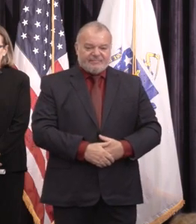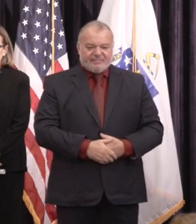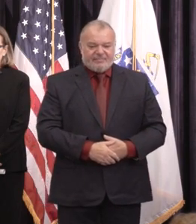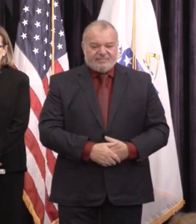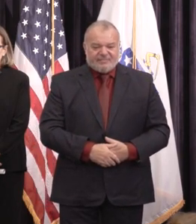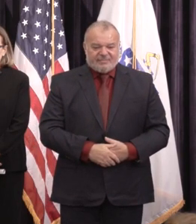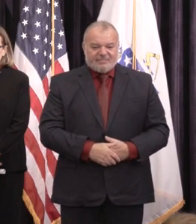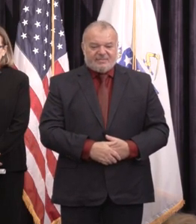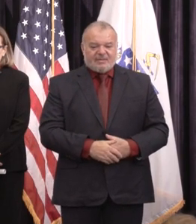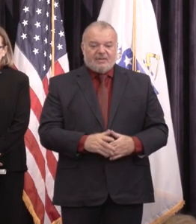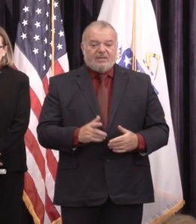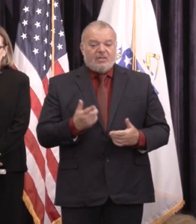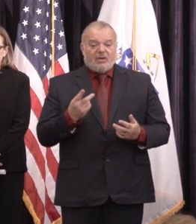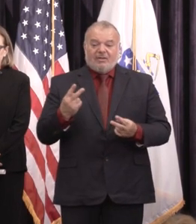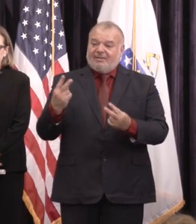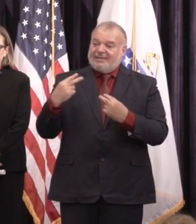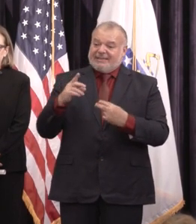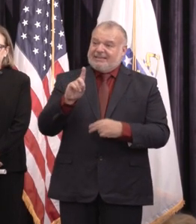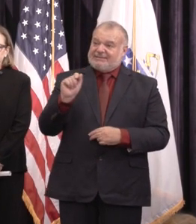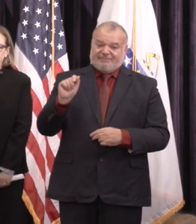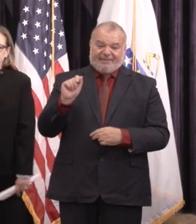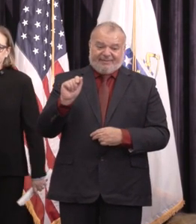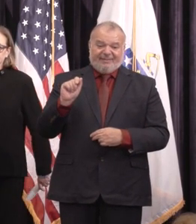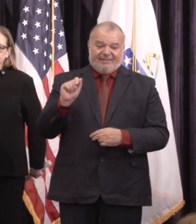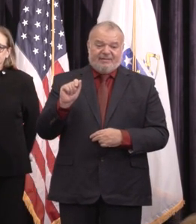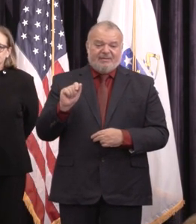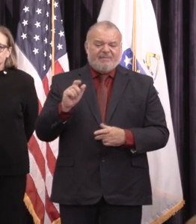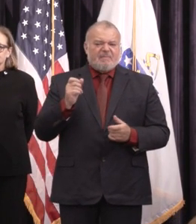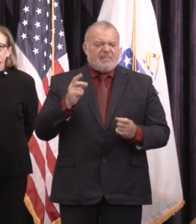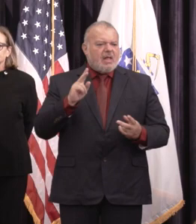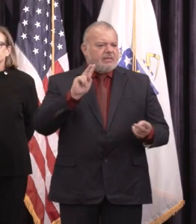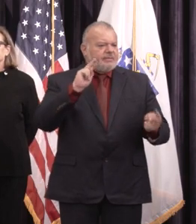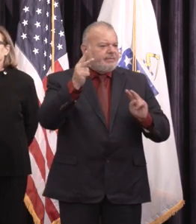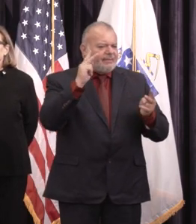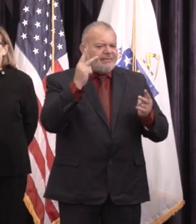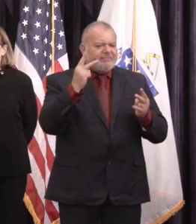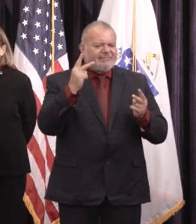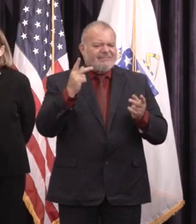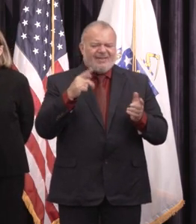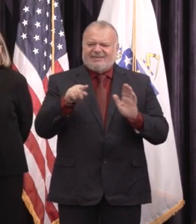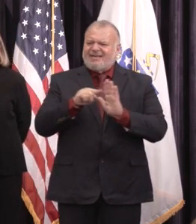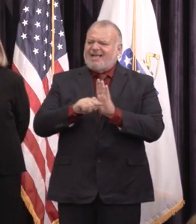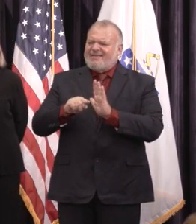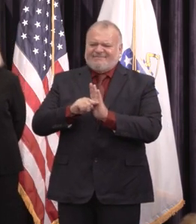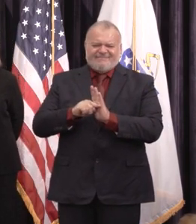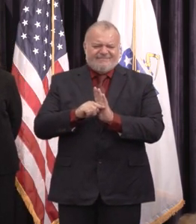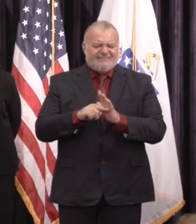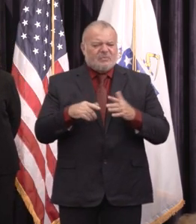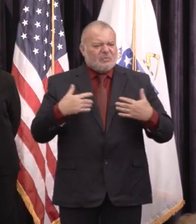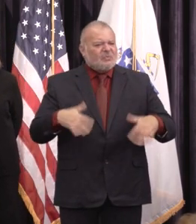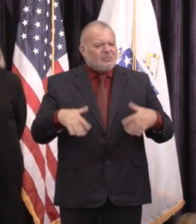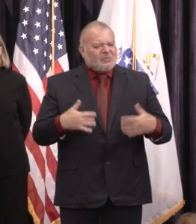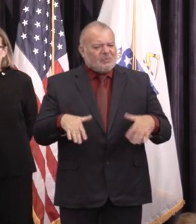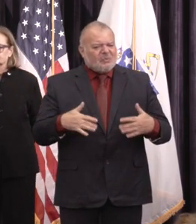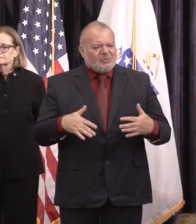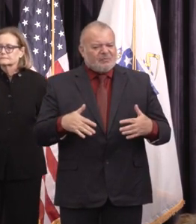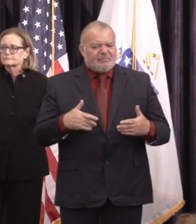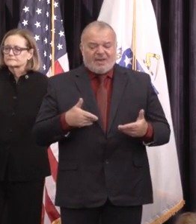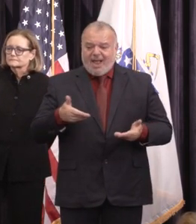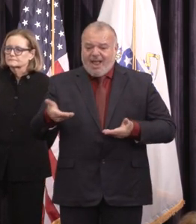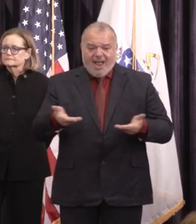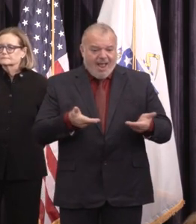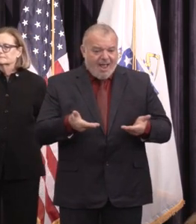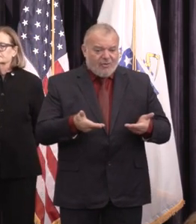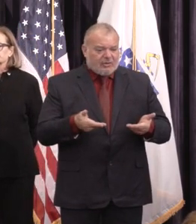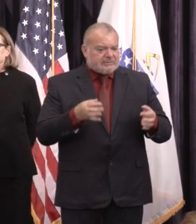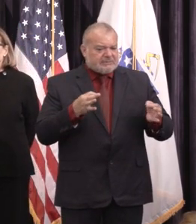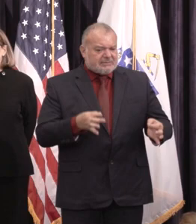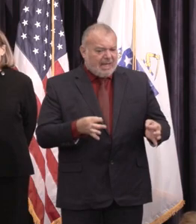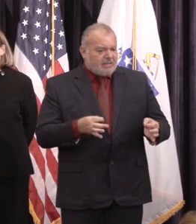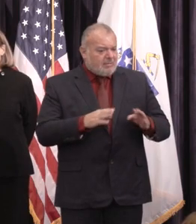from misconceptions and has a significant impact on those making hiring and housing decisions. But